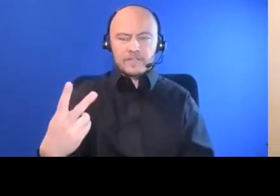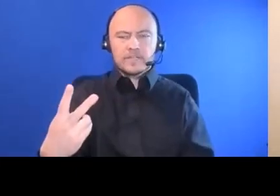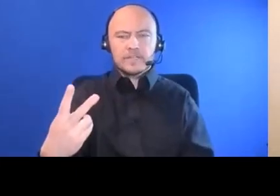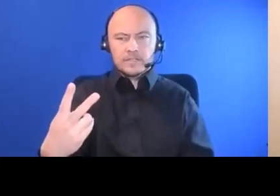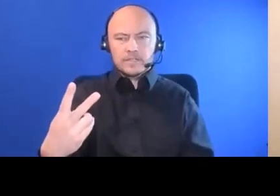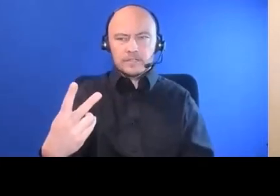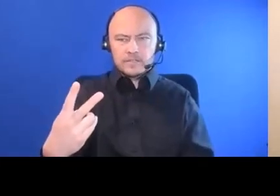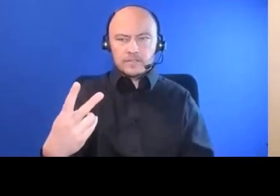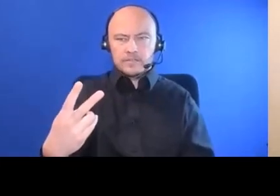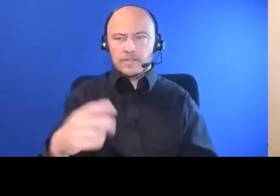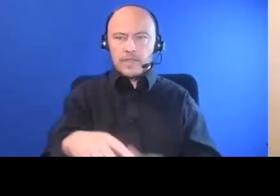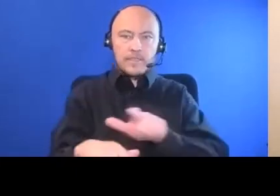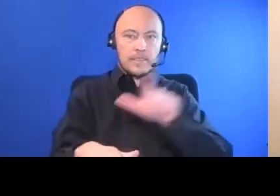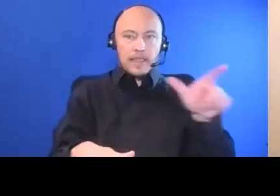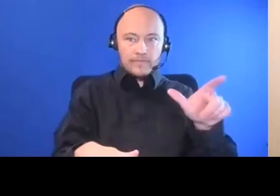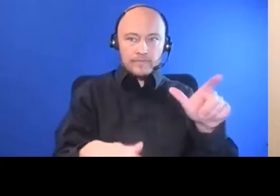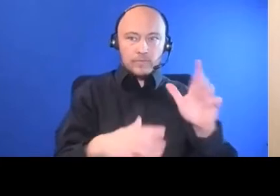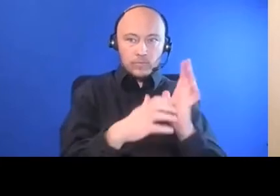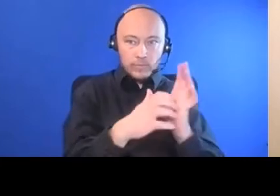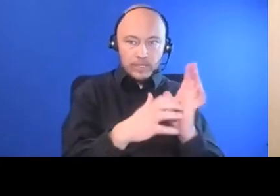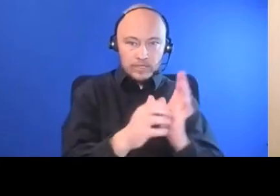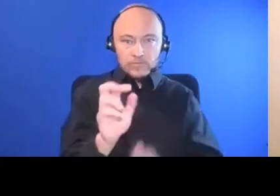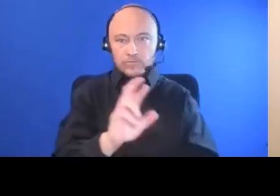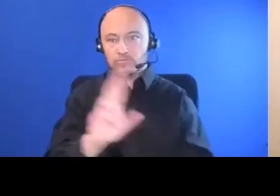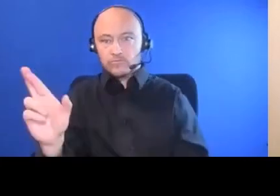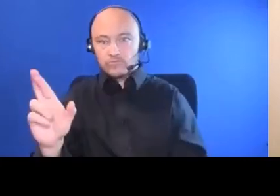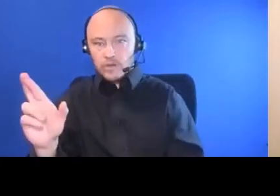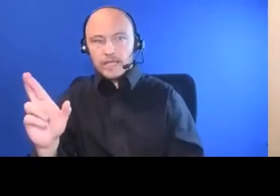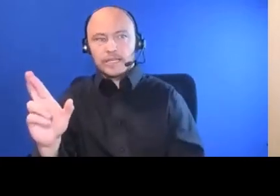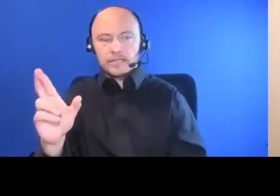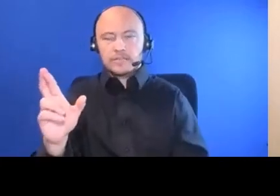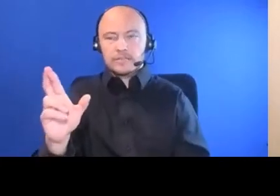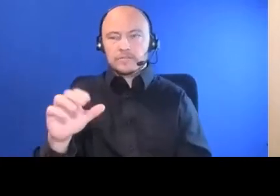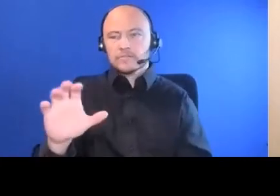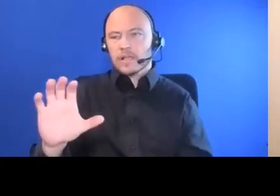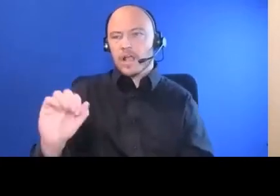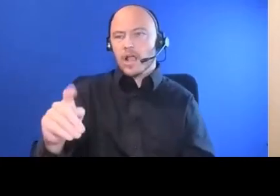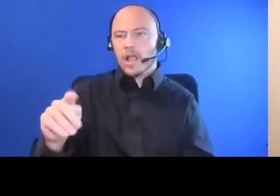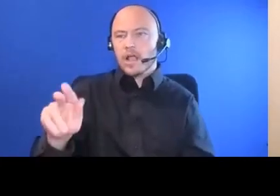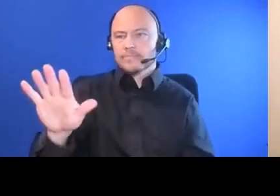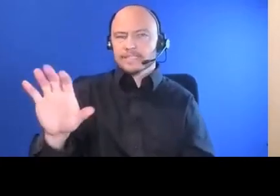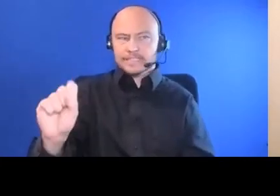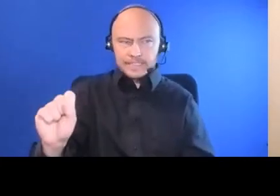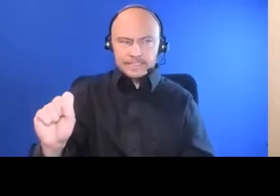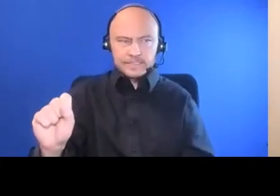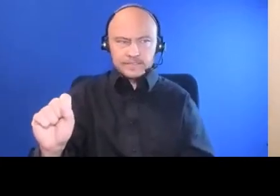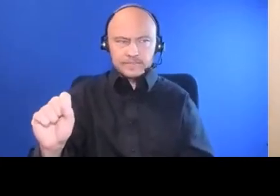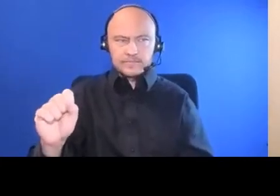a left side that's very, very weak, a right side that compensates a lot for it and just like the metaphor that that suggests,